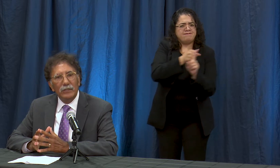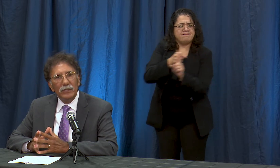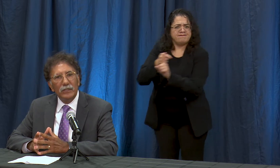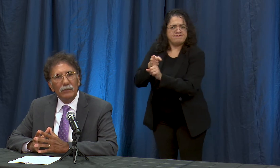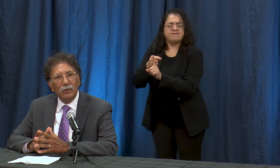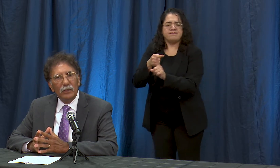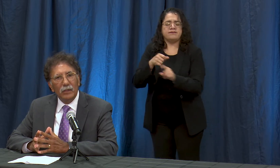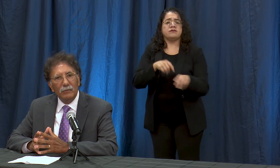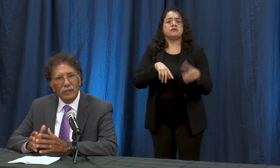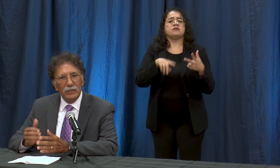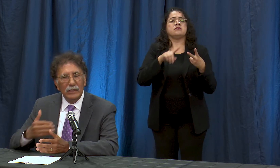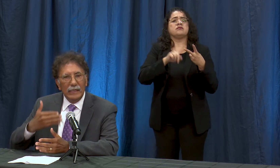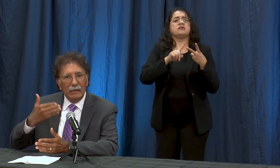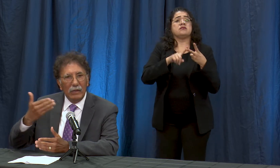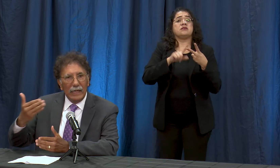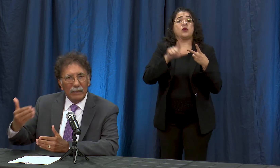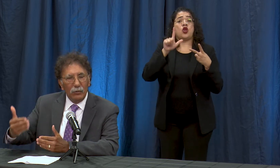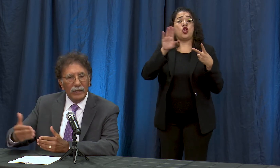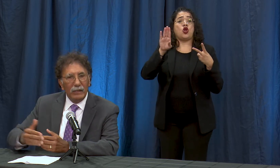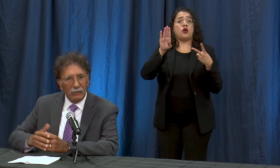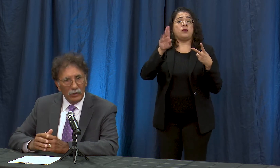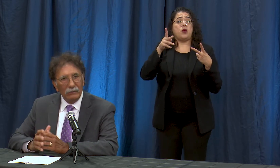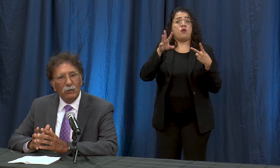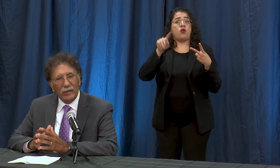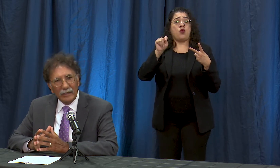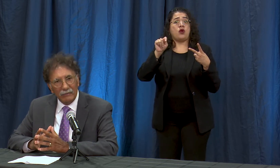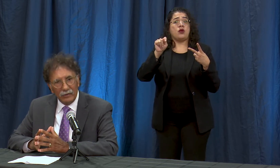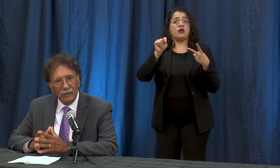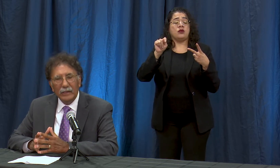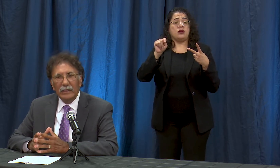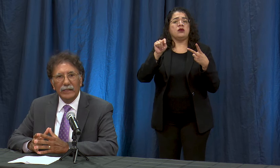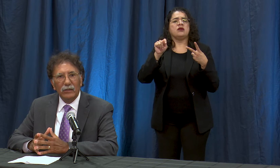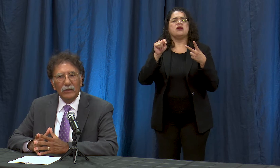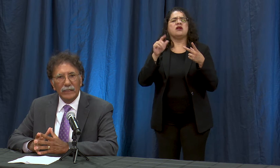position the Port of Long Beach at a point where you will recover not only and as a